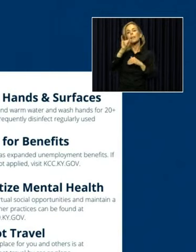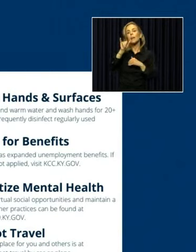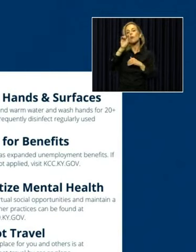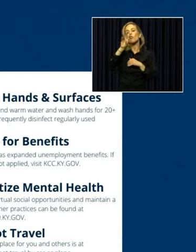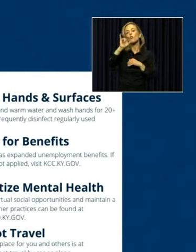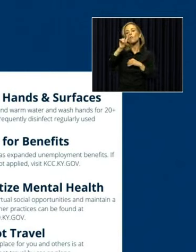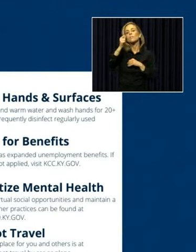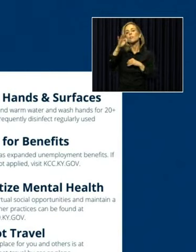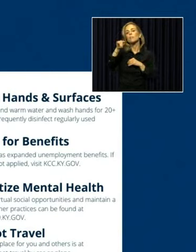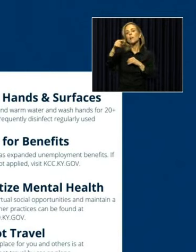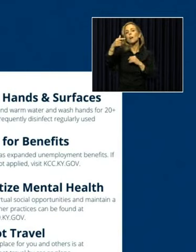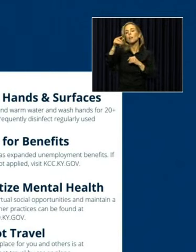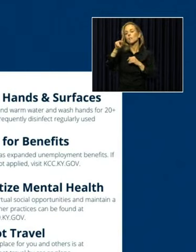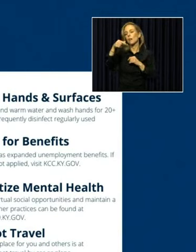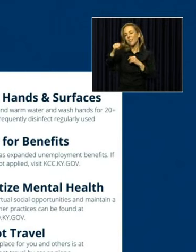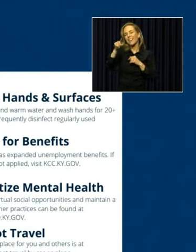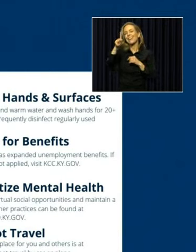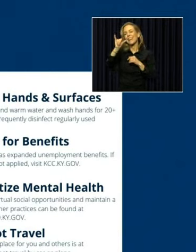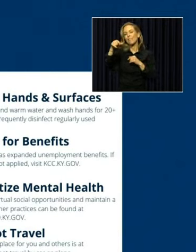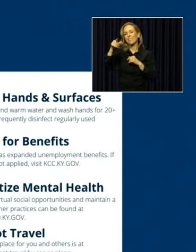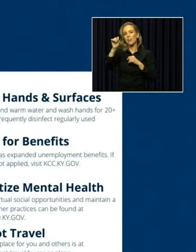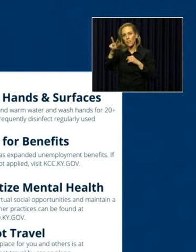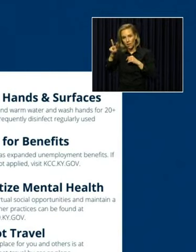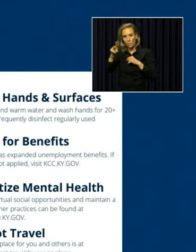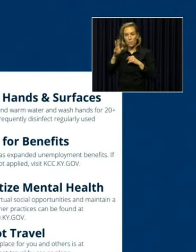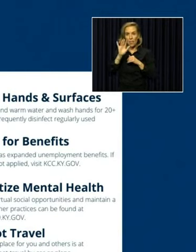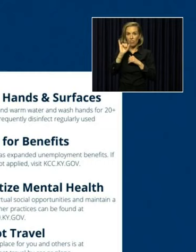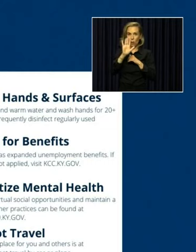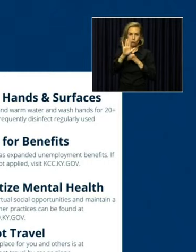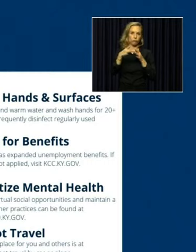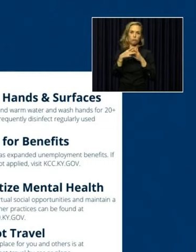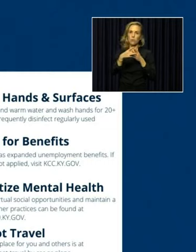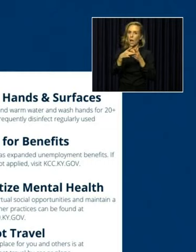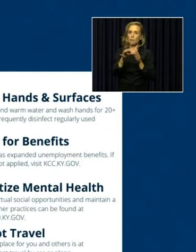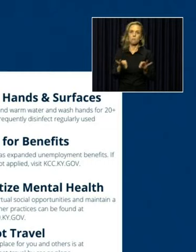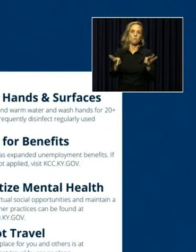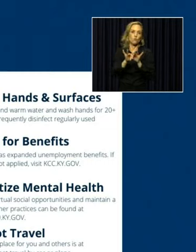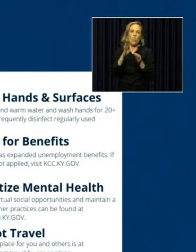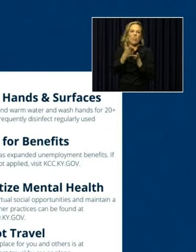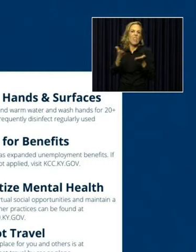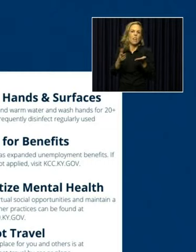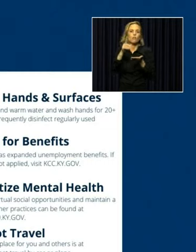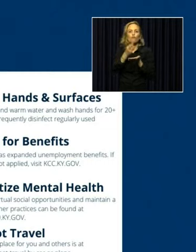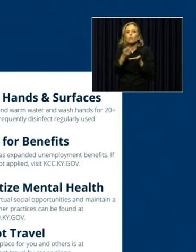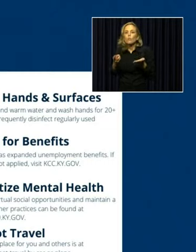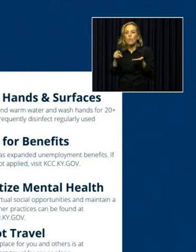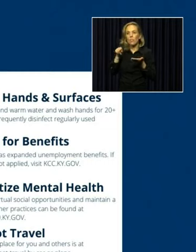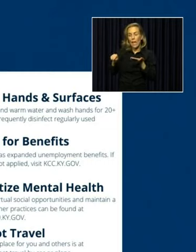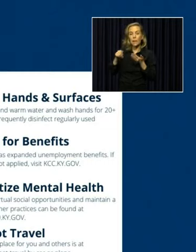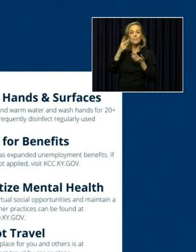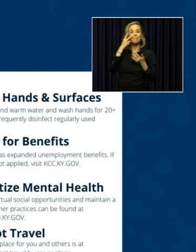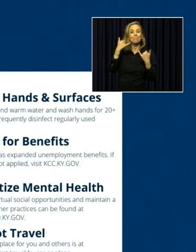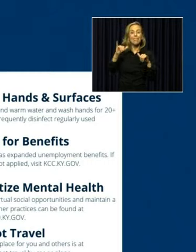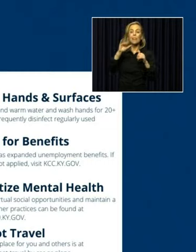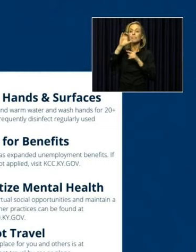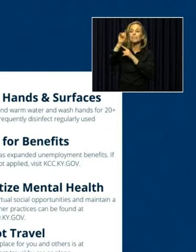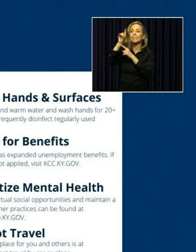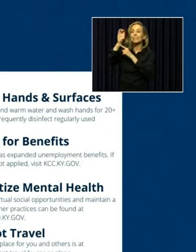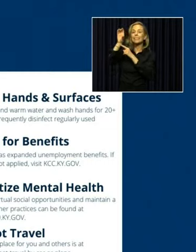PLACE OF BUSINESS, YOUR AREA. IF YOU CAN'T FIND THE INDUSTRIAL CLEARANCE, USE THE 1/100 BLEACH